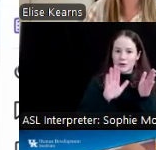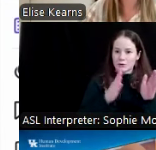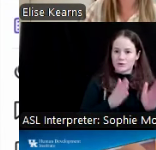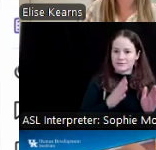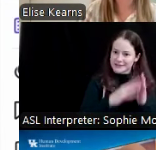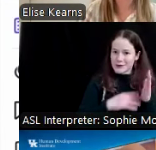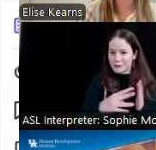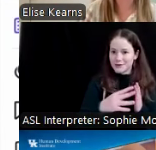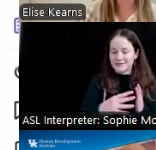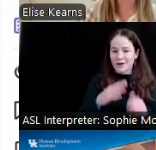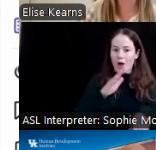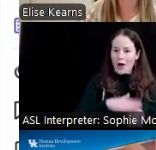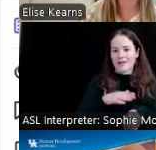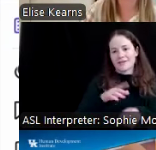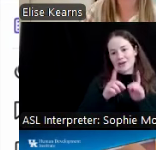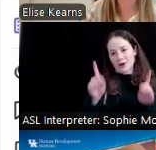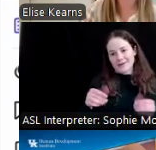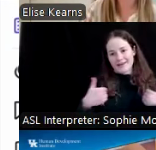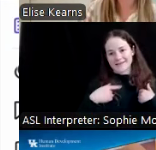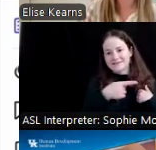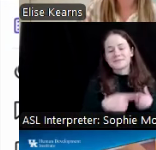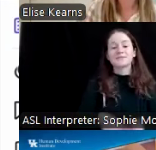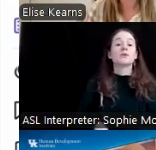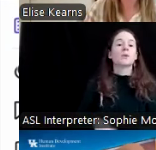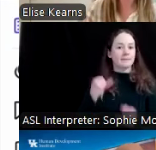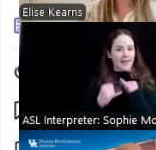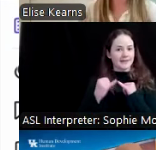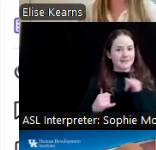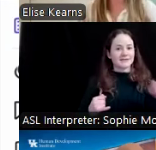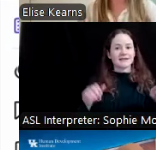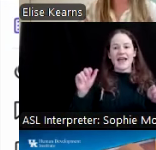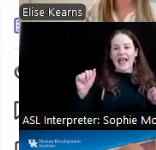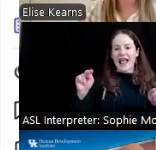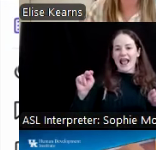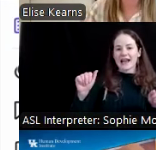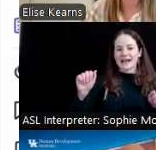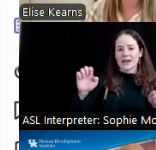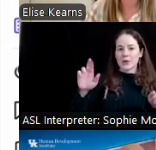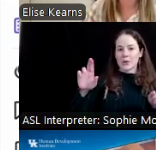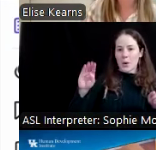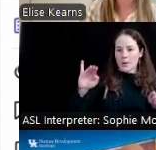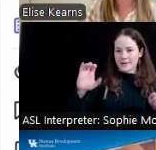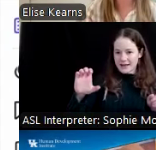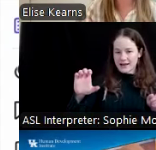Okay, last thing here anaerobic this says anaerobic programming for clients with